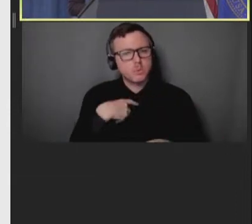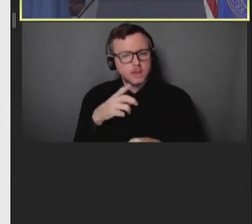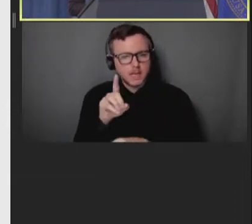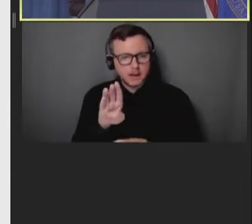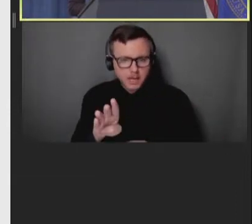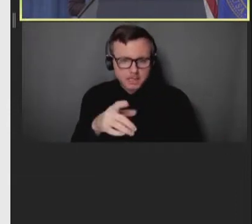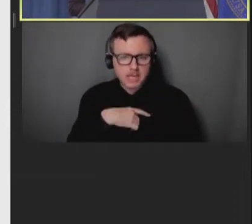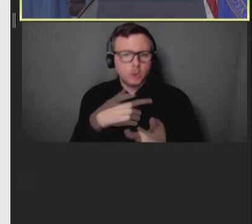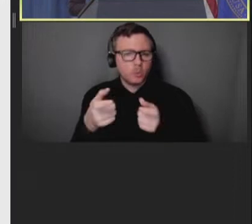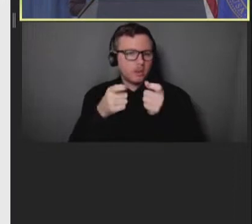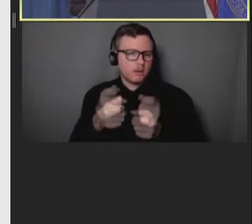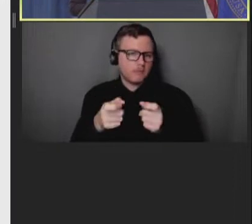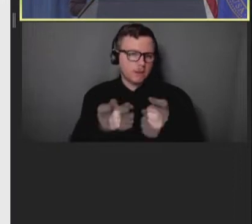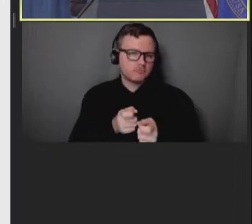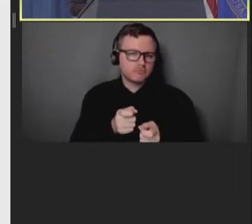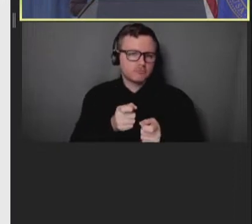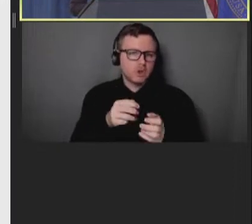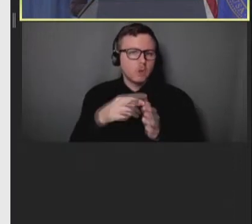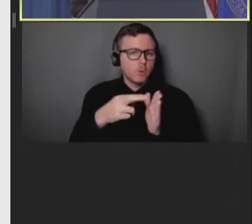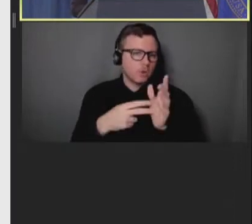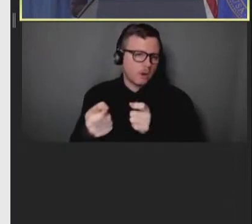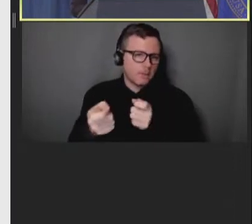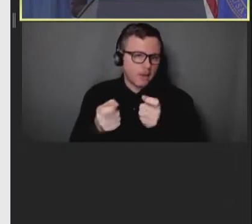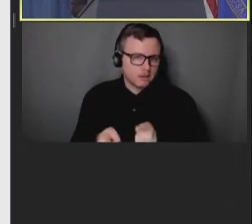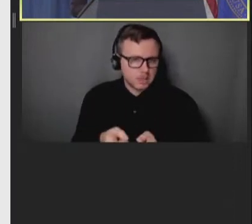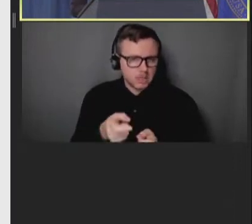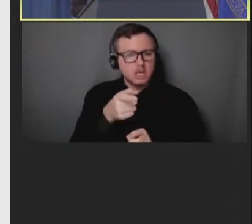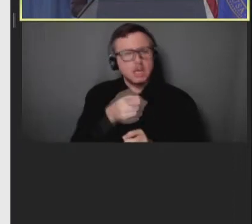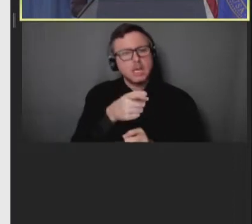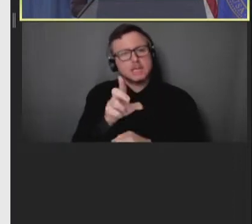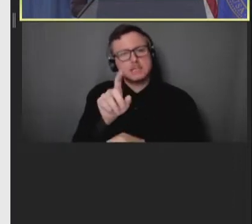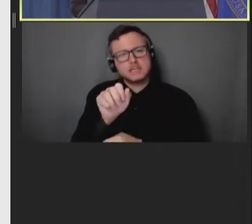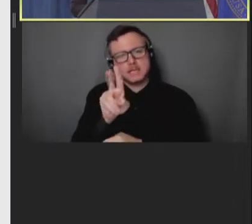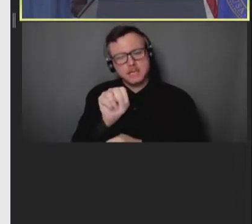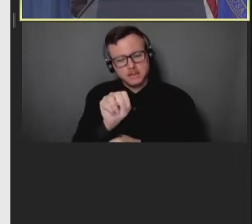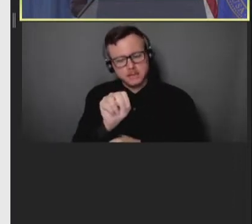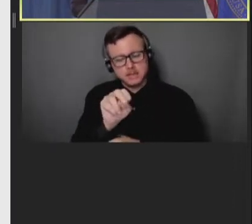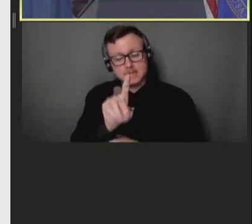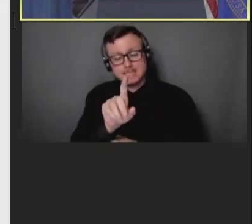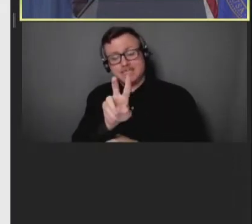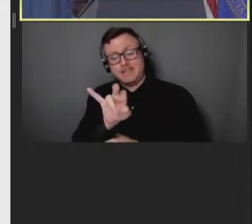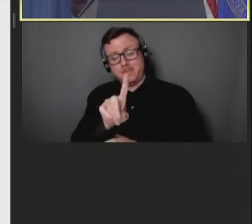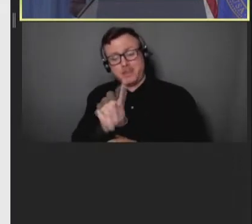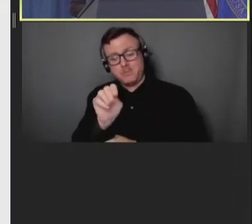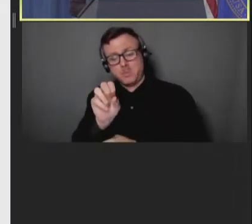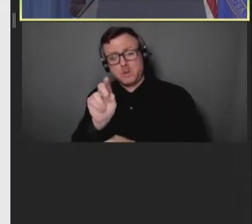neutralization antibody and the Suthar Lab at Emory University for live viral neutralization.